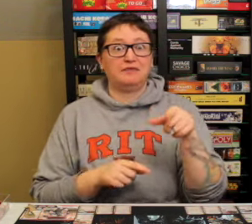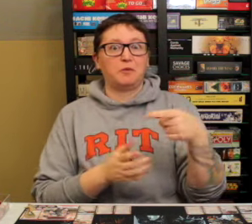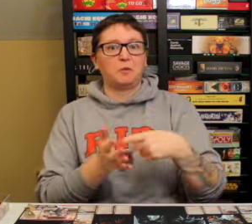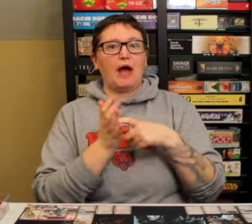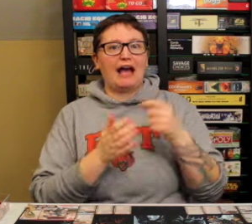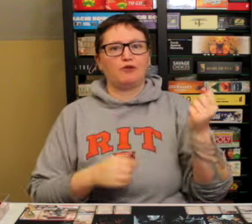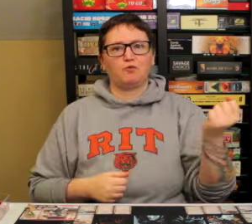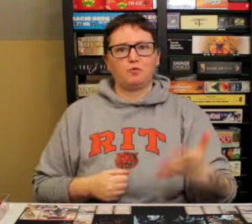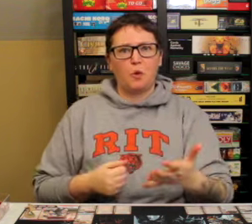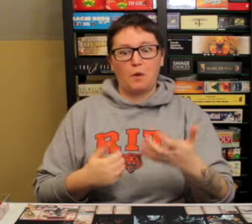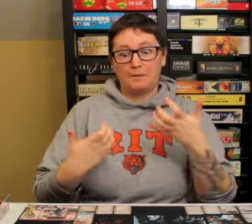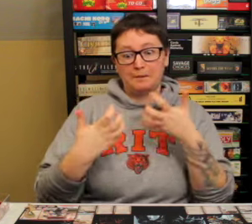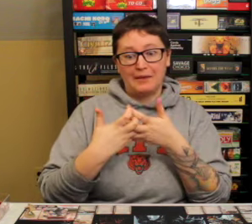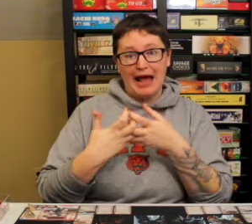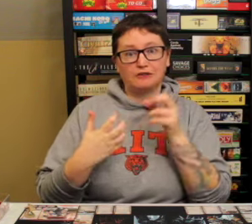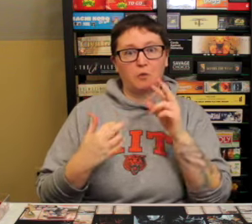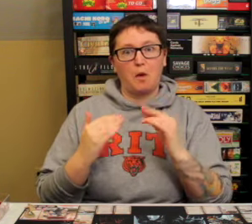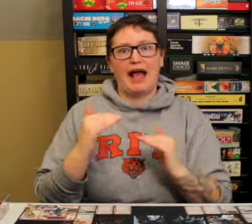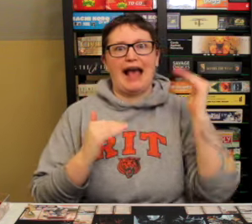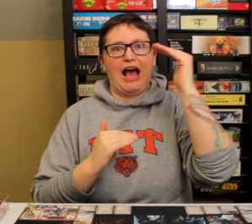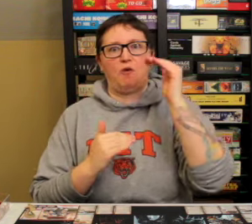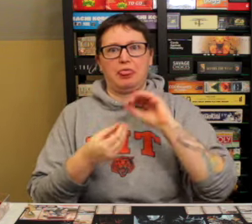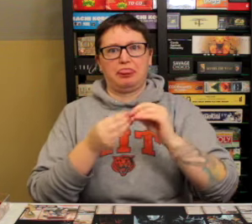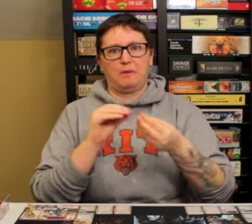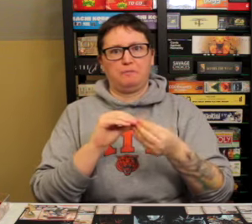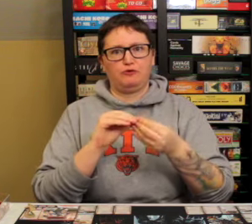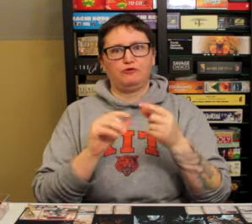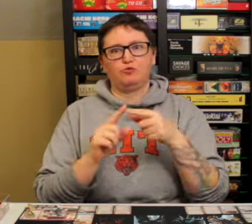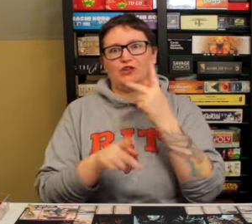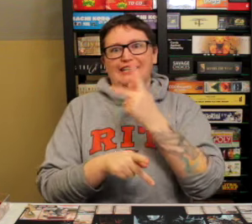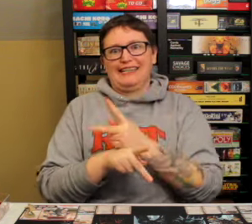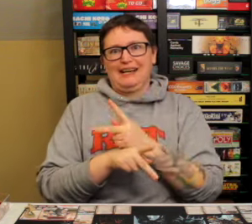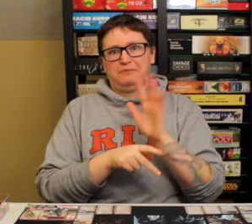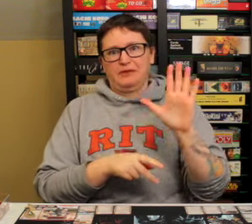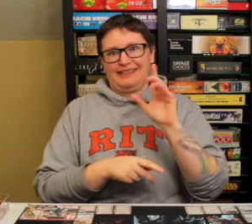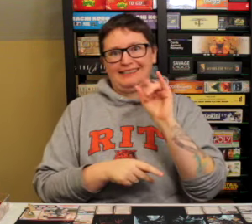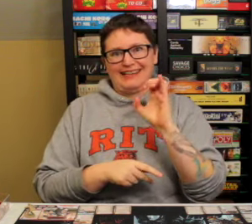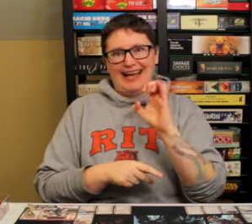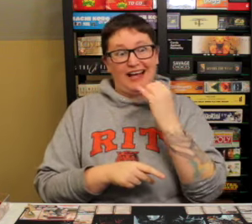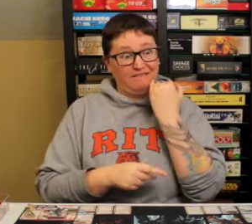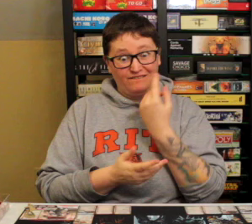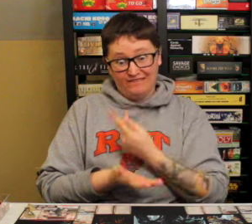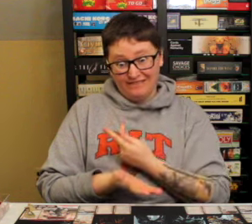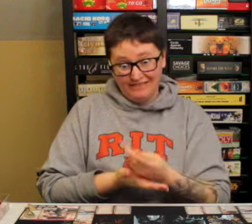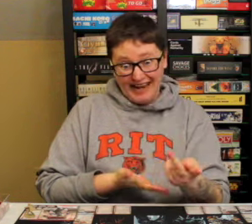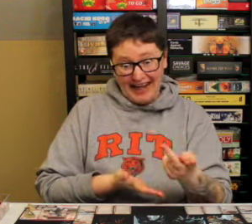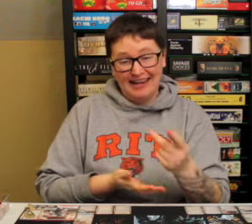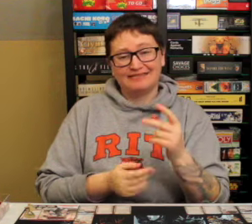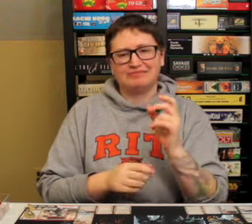But it requires you to roll and either match or get above that number and then you get to keep the die.